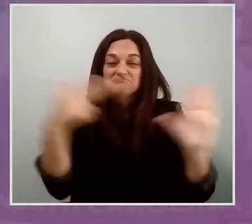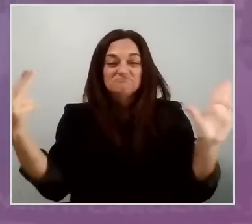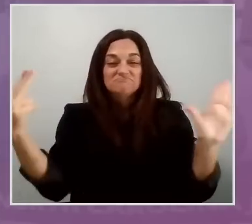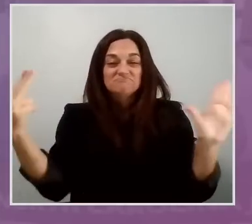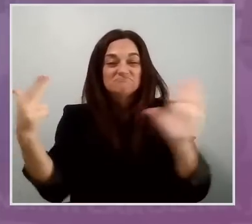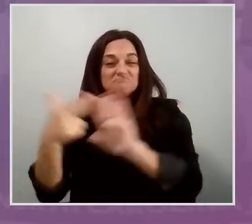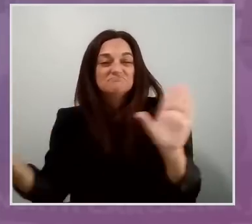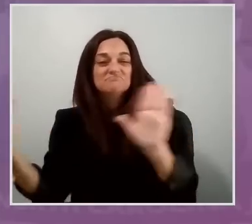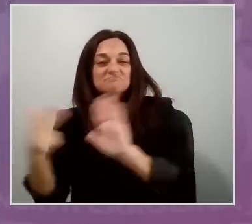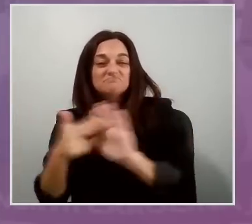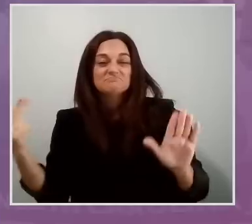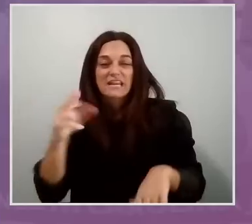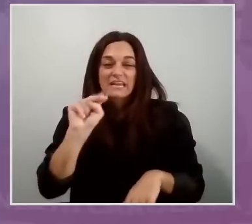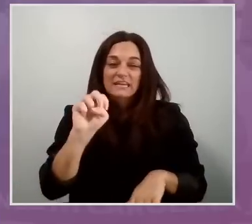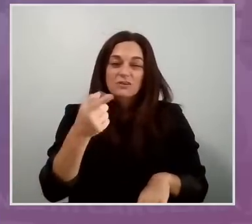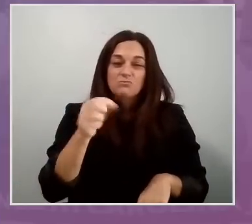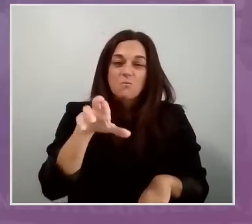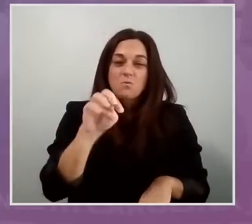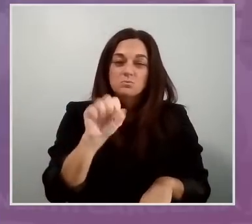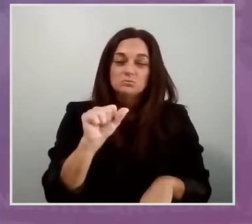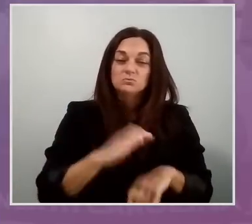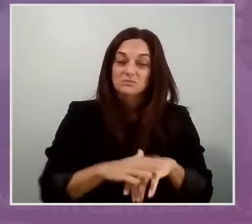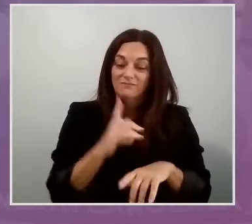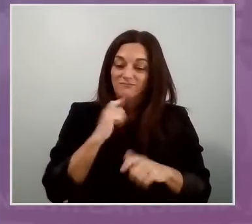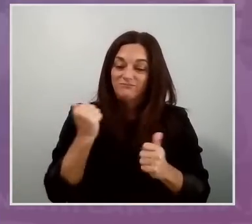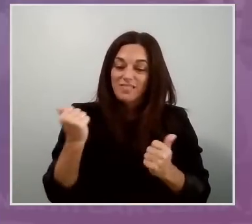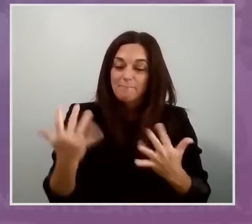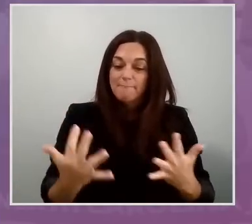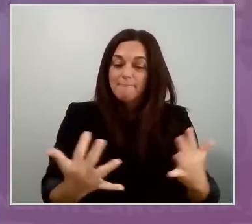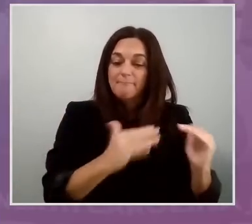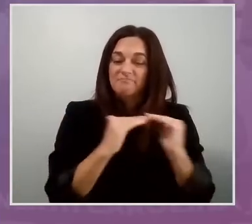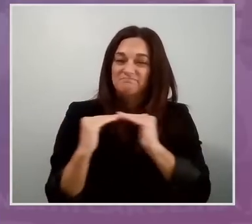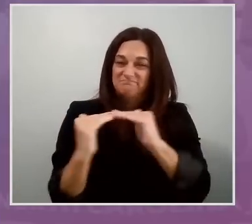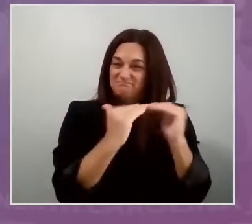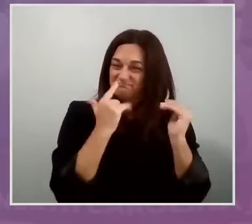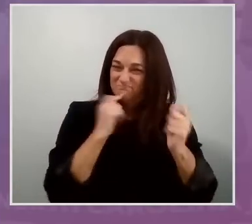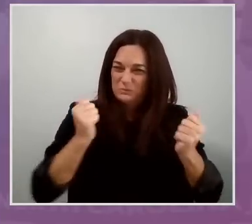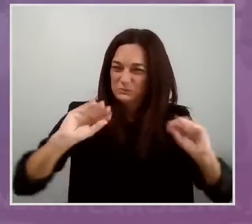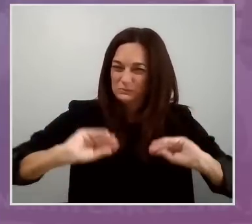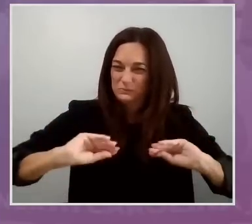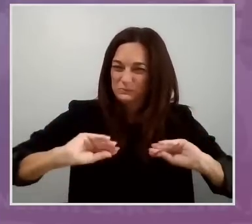SEARED CALLED NEGROES THE FLAME OF INJUSTICE AND NOW